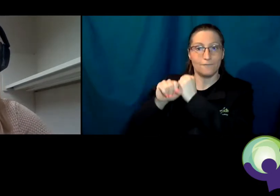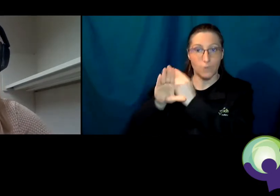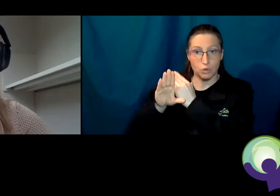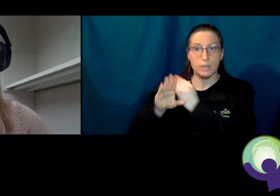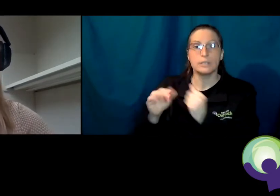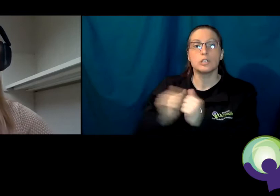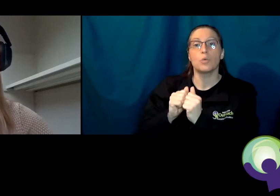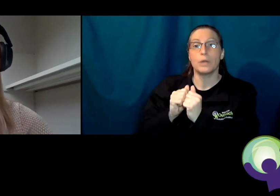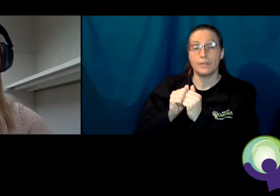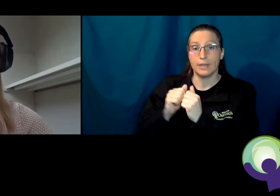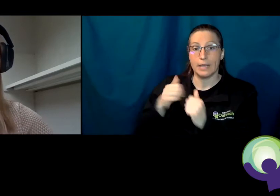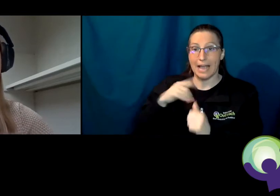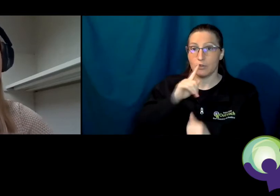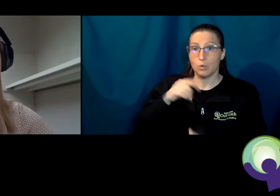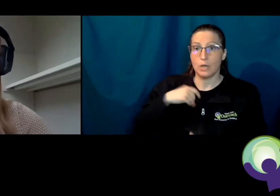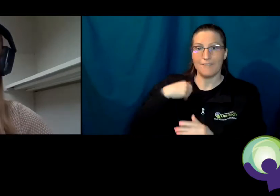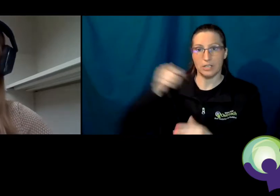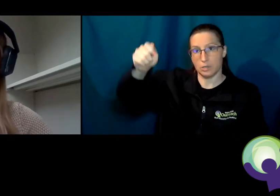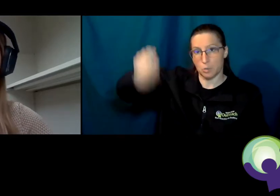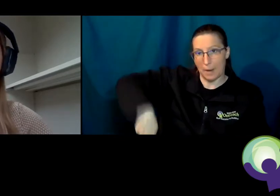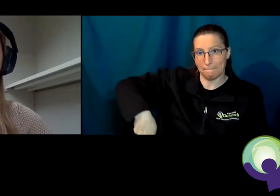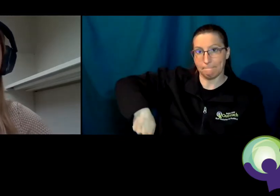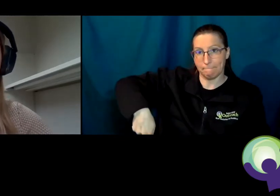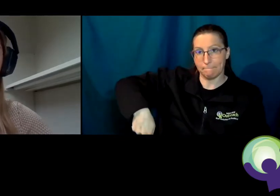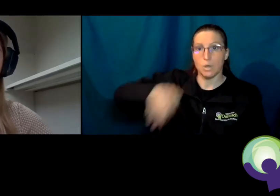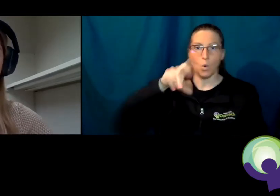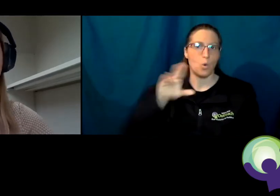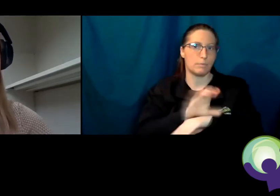time clock where you would swipe in and out or on a computer where you would punch in your time.